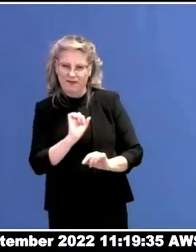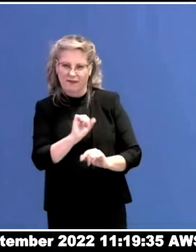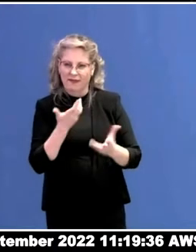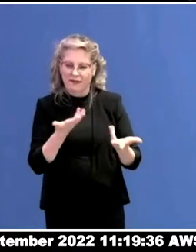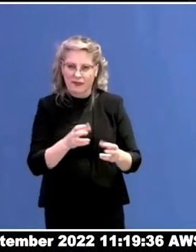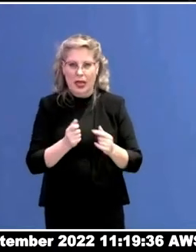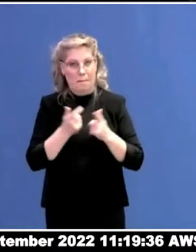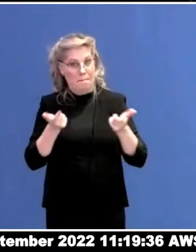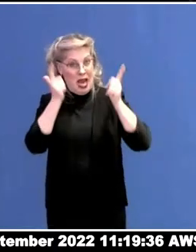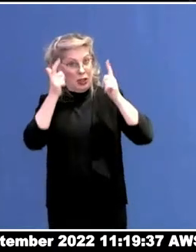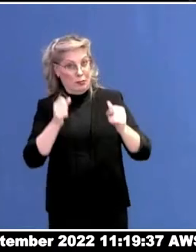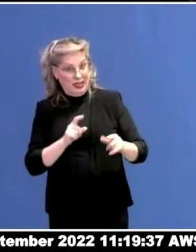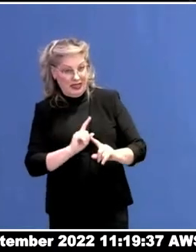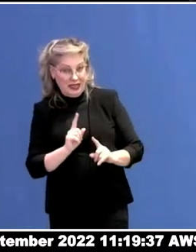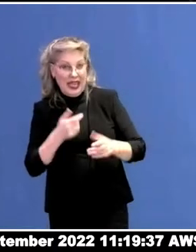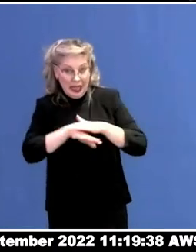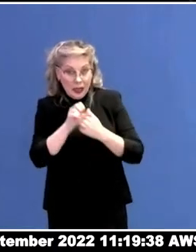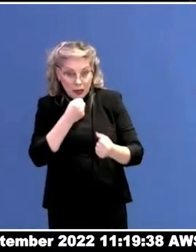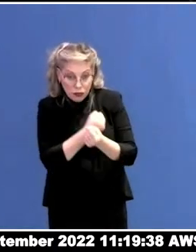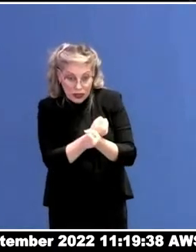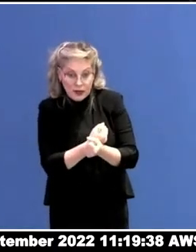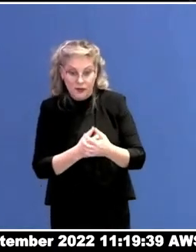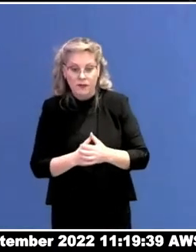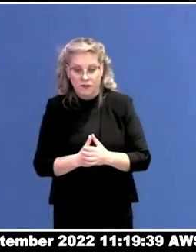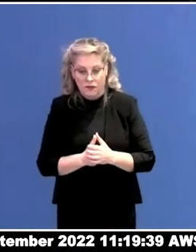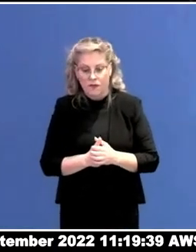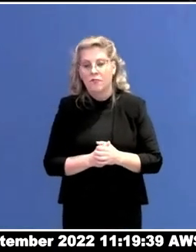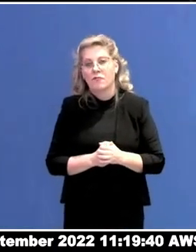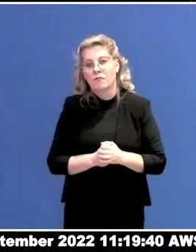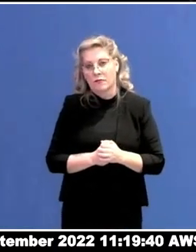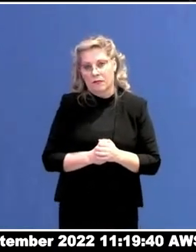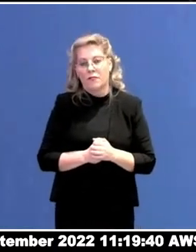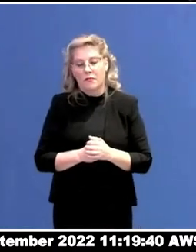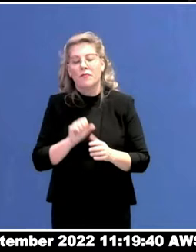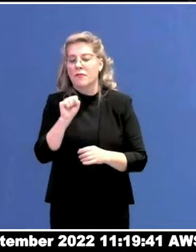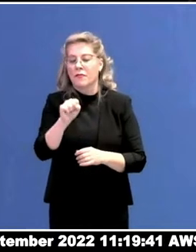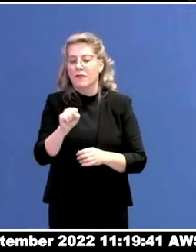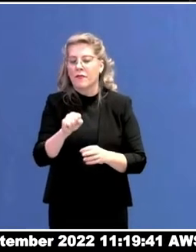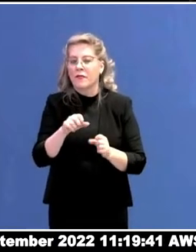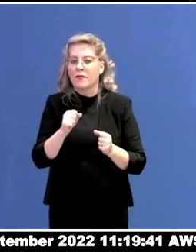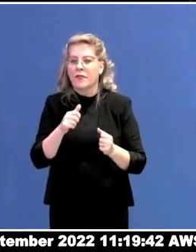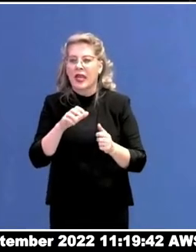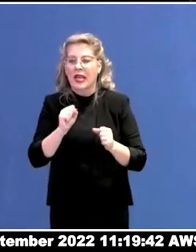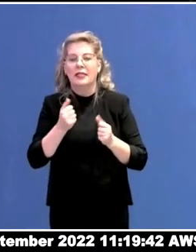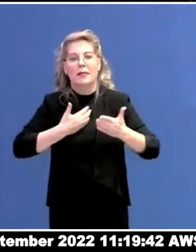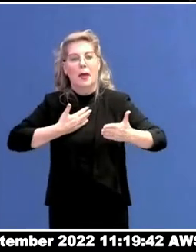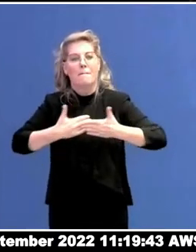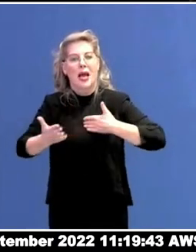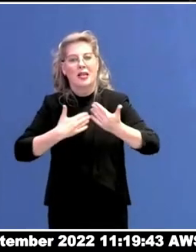That's correct. So, SERCO is the only private prison in Western Australia and they manage and run Acacia Prison.